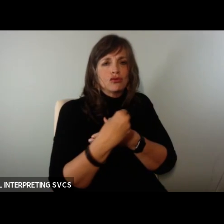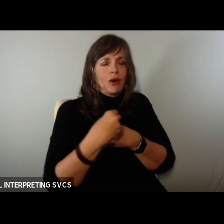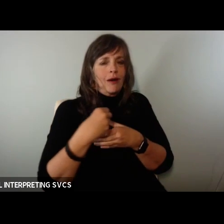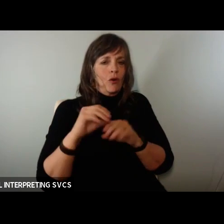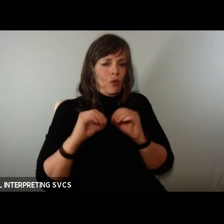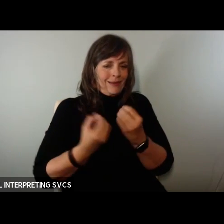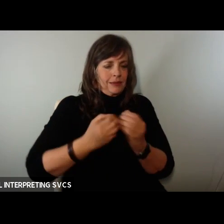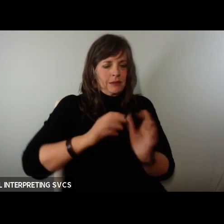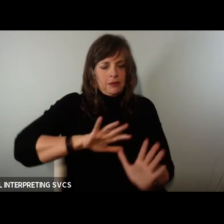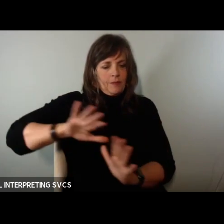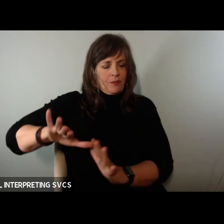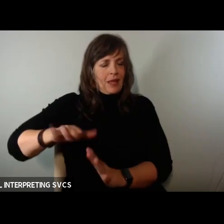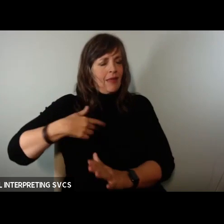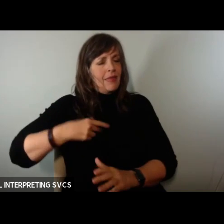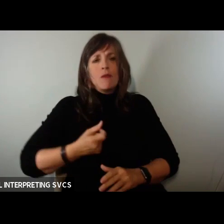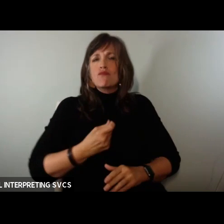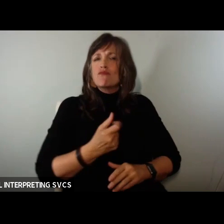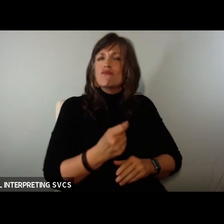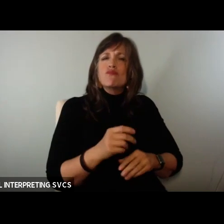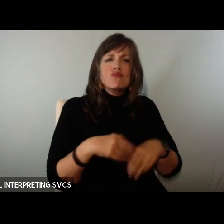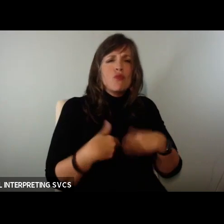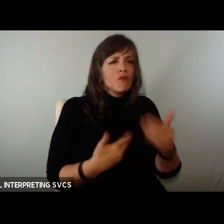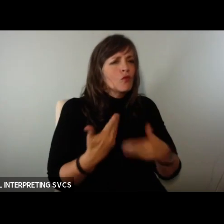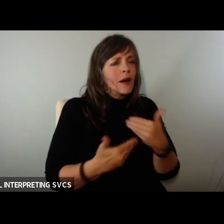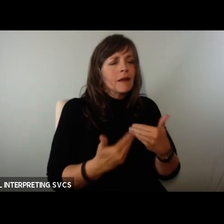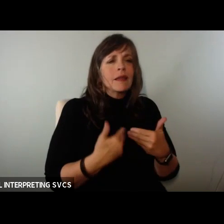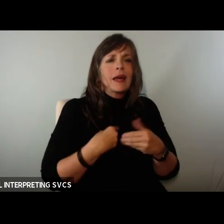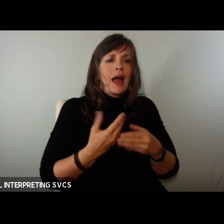and disburse funds in new and innovative ways.